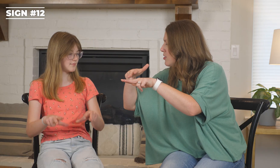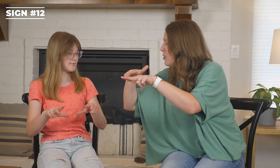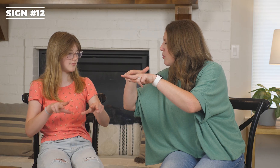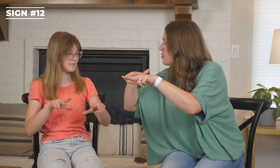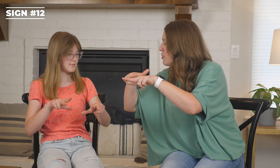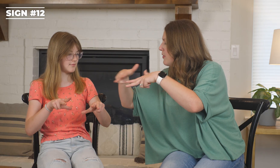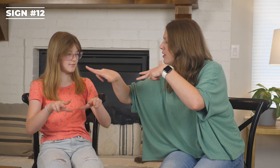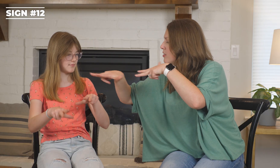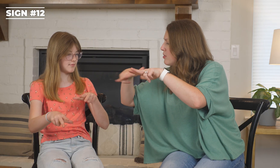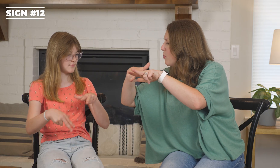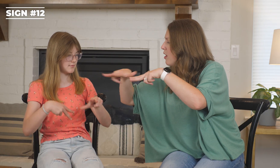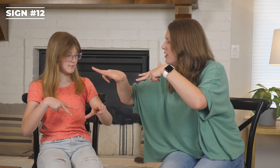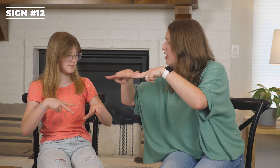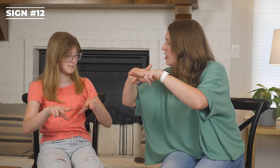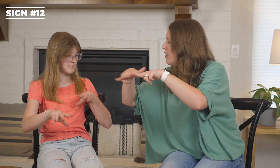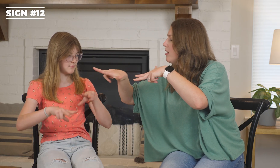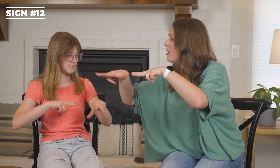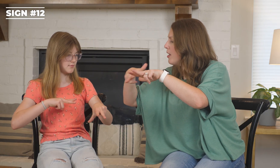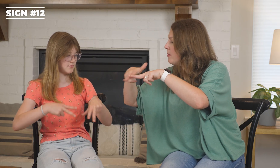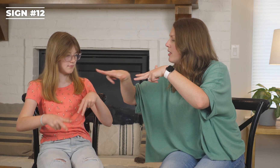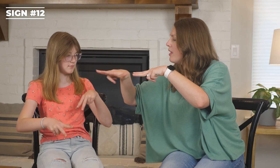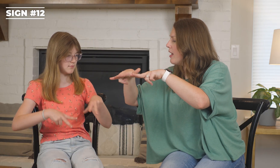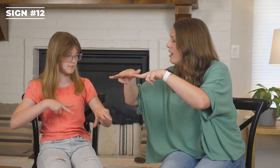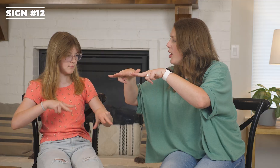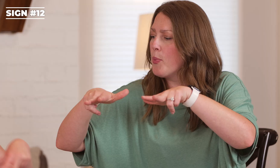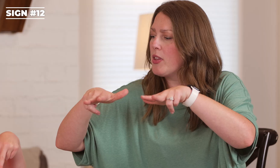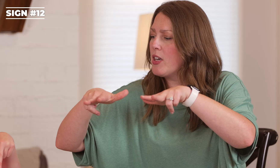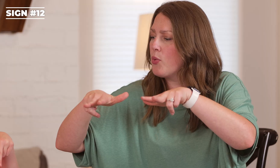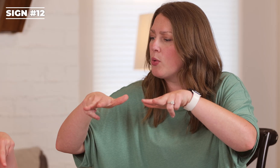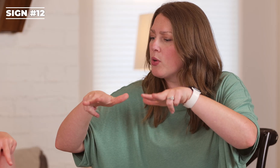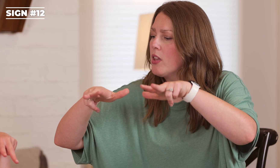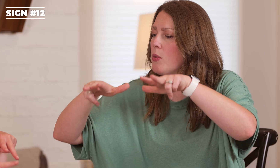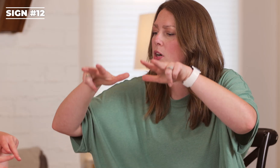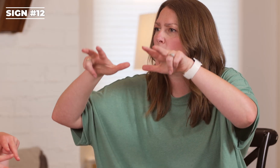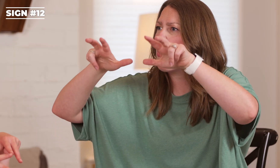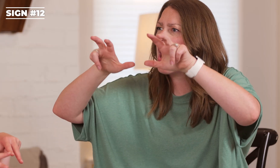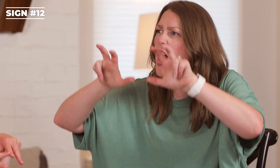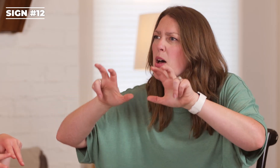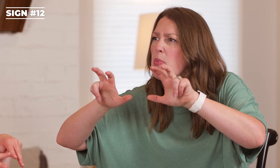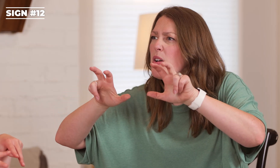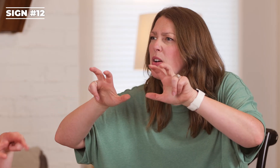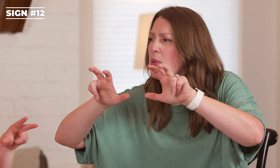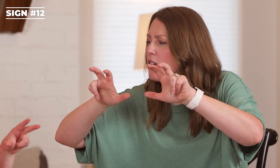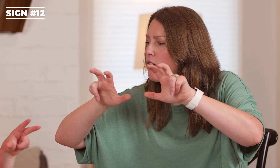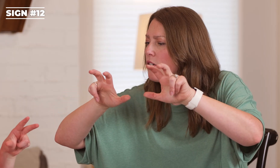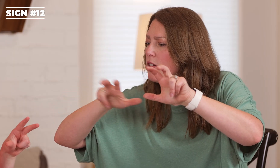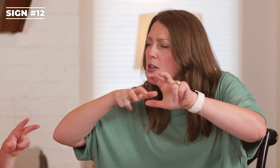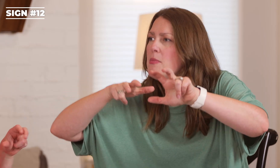So those three fingers walking. Yep. Like that. But then if we really want to go up you can curl them.